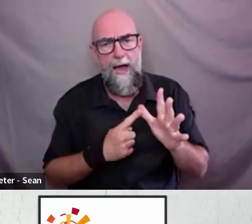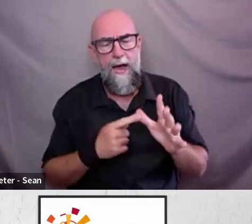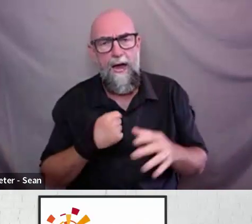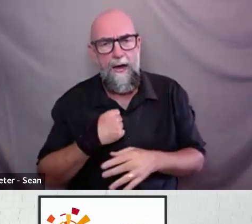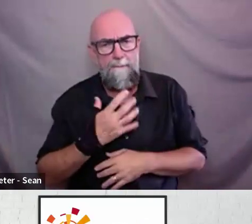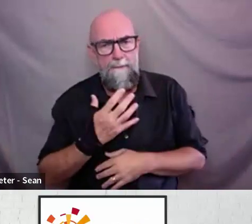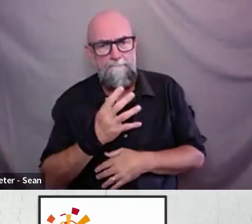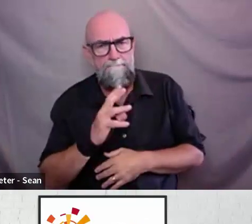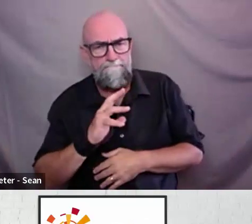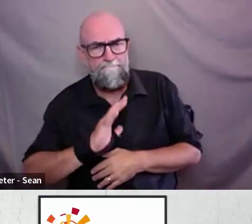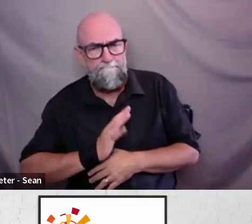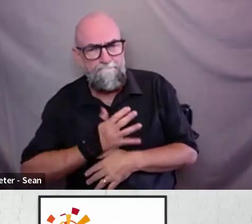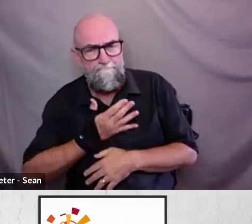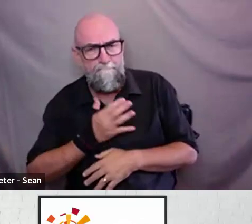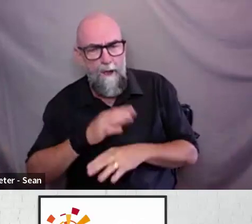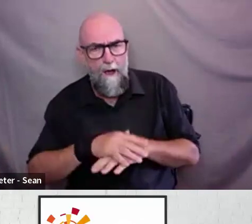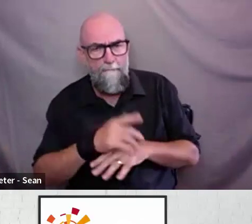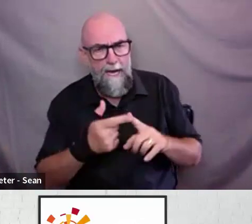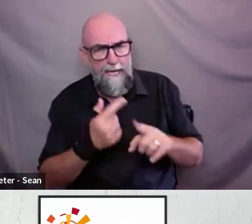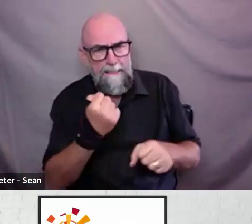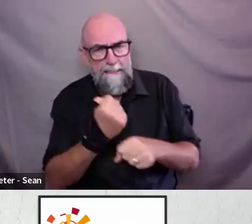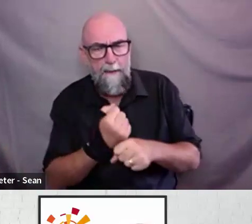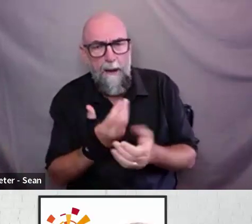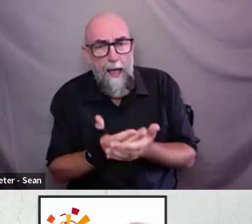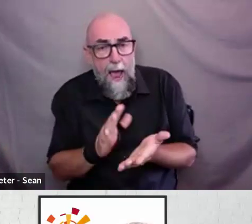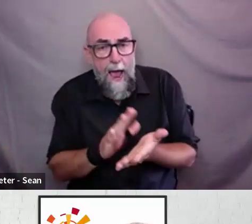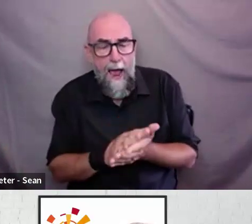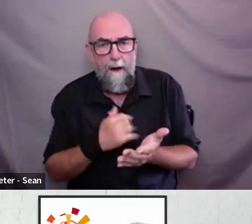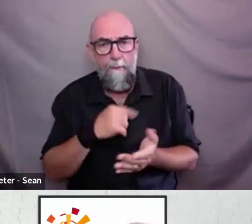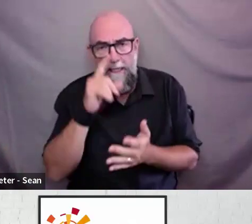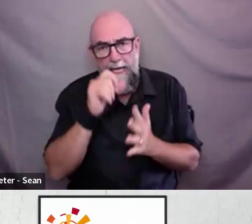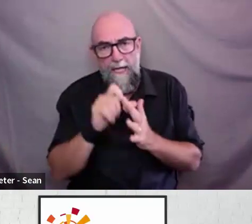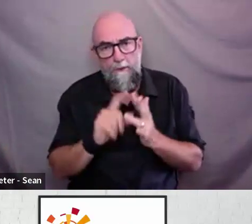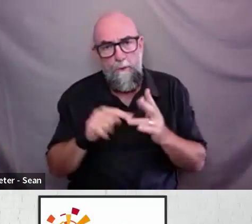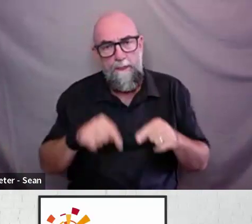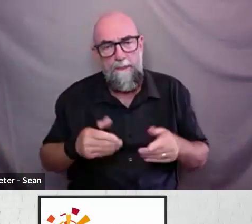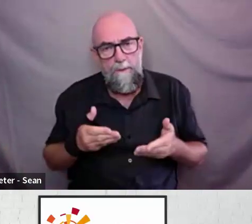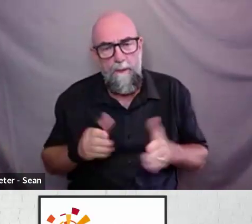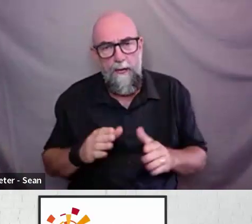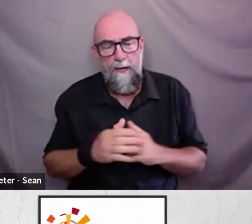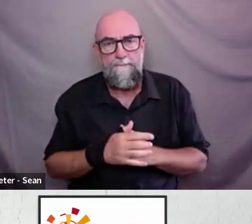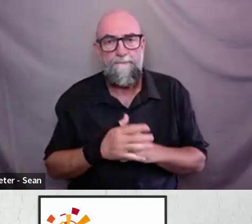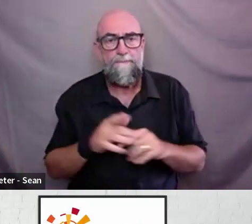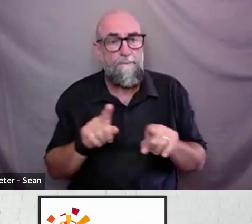doing it well, what new structures would look like if , that would truly enable us to address